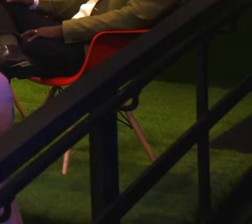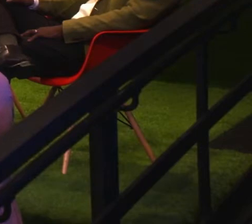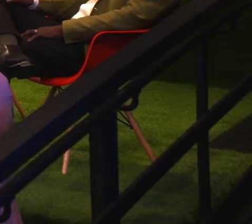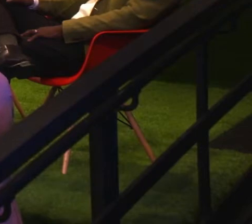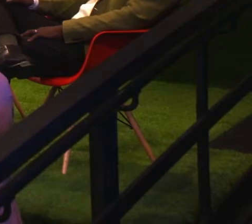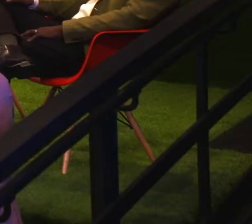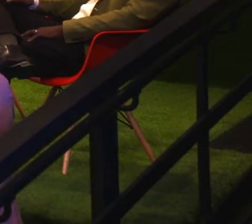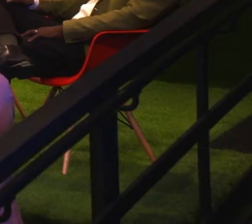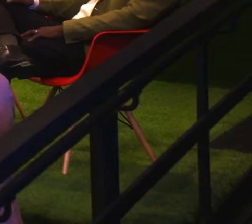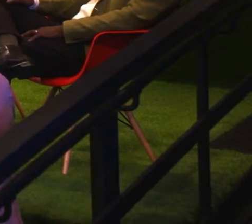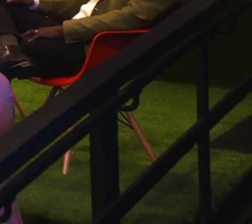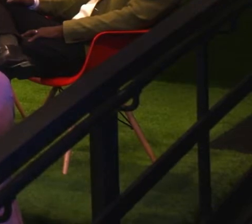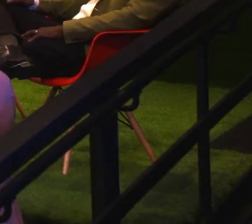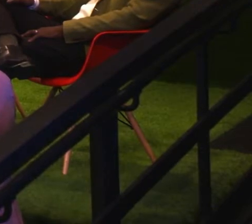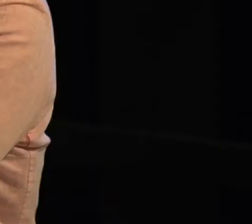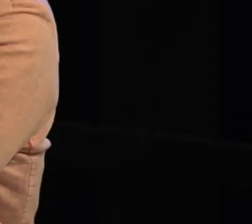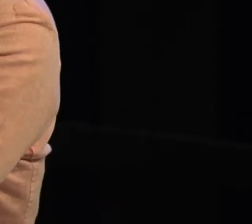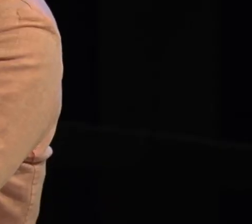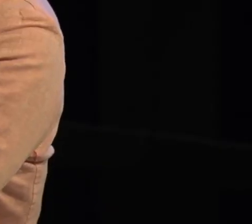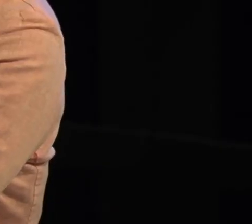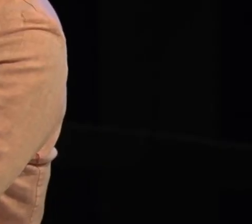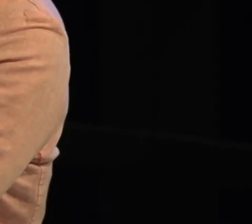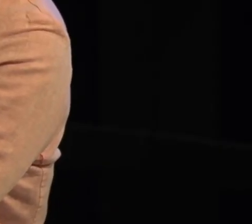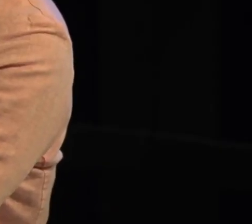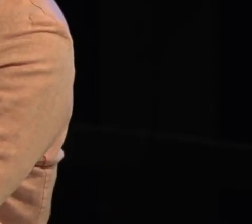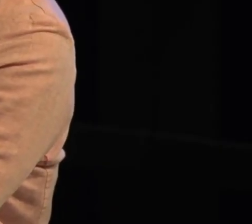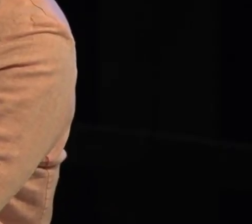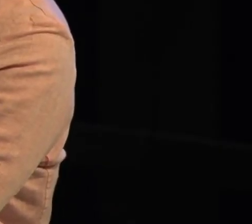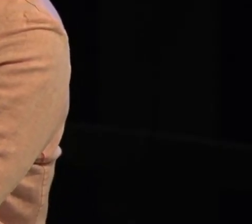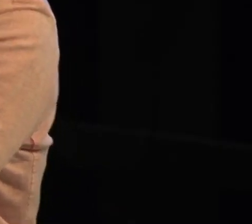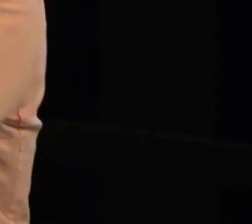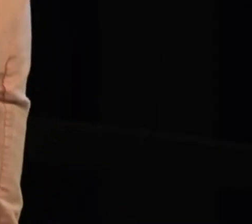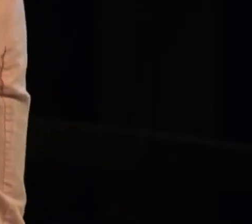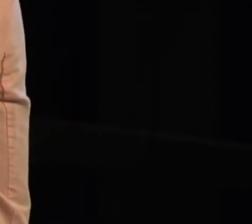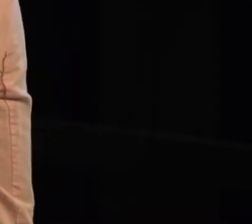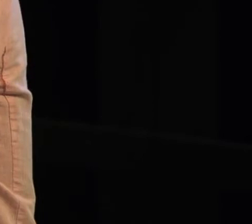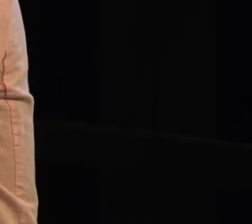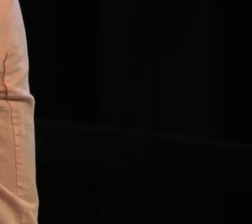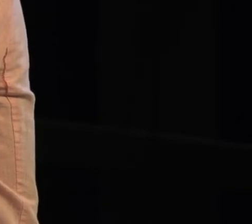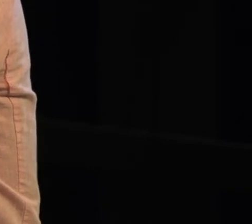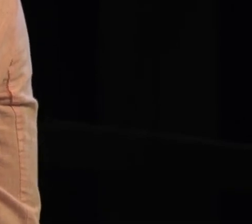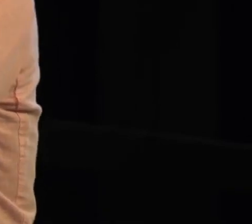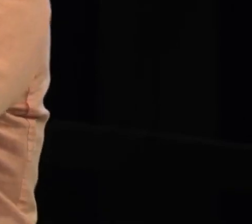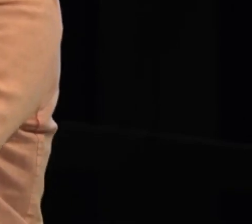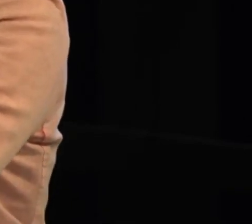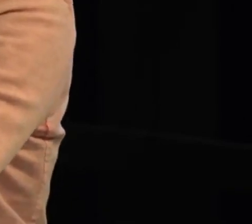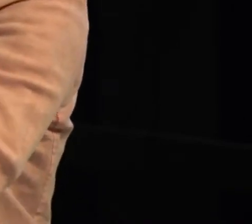You know, I've had some experiences in classrooms. But I'm not really a teacher. You're like. I'm so excited to do this!